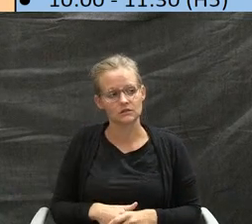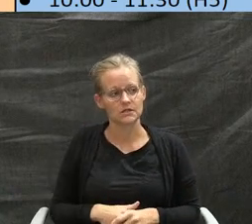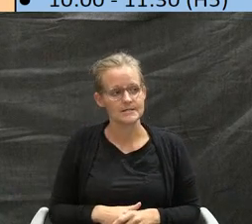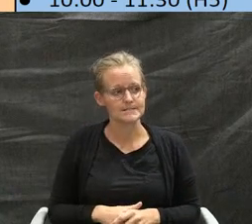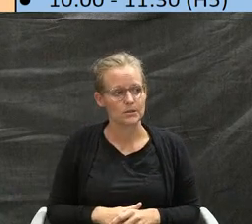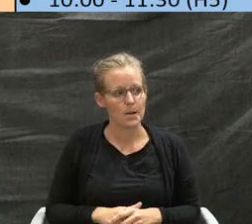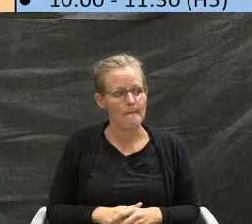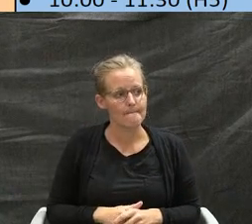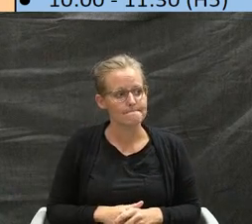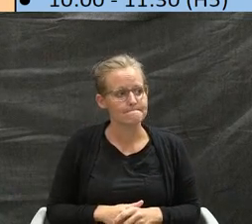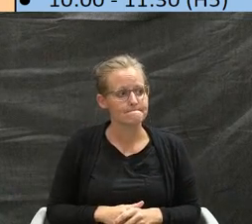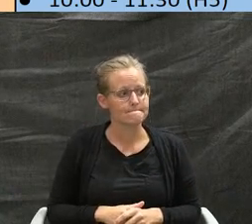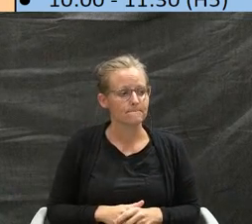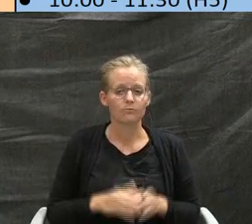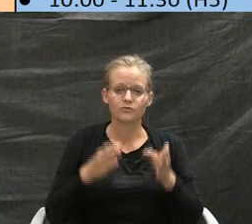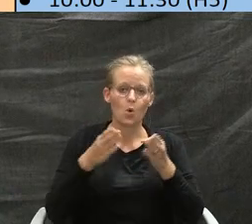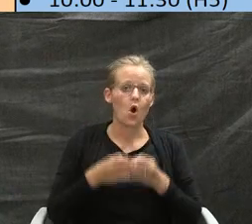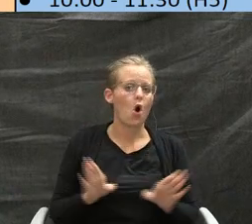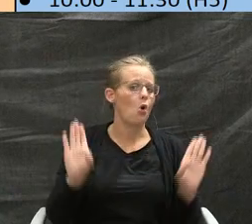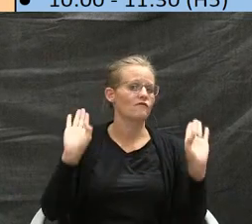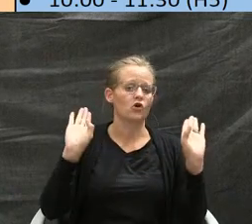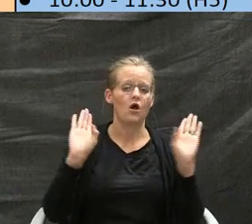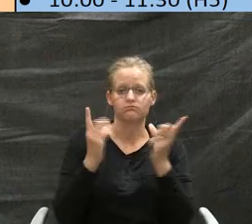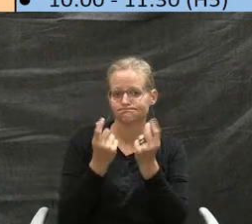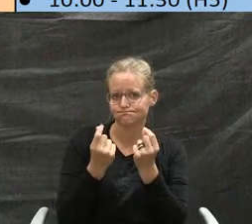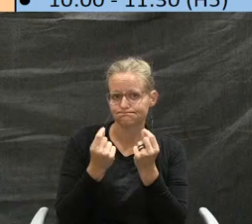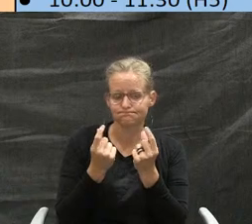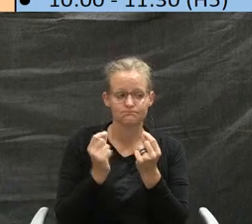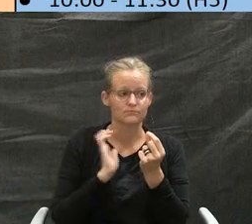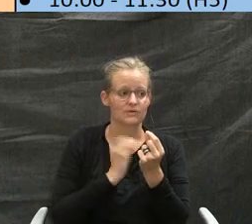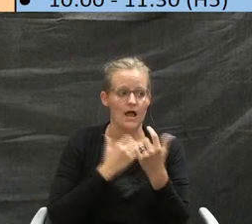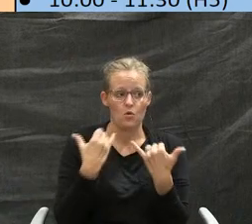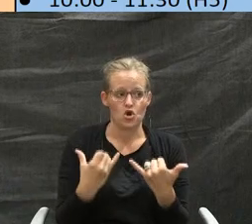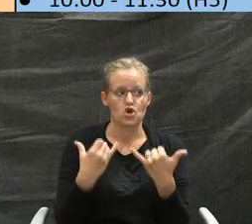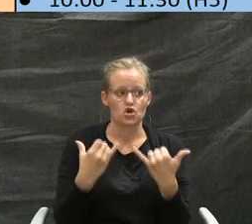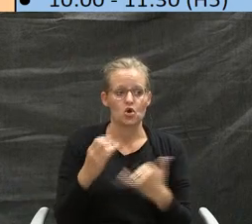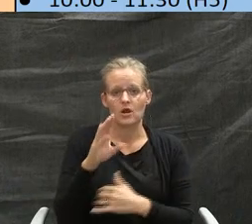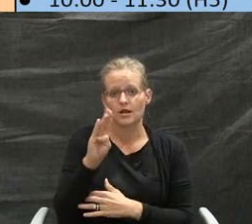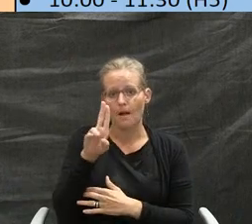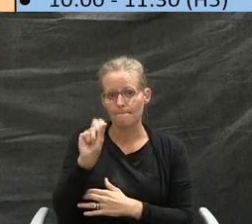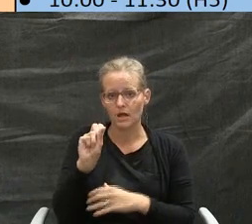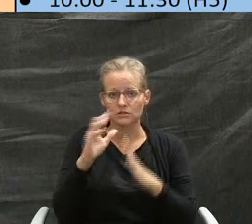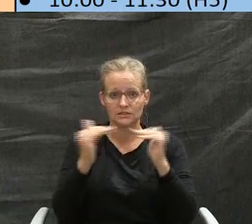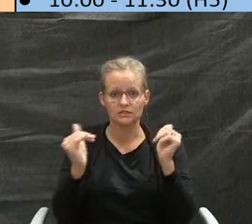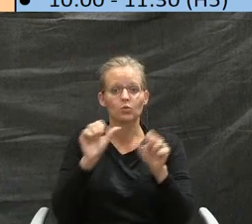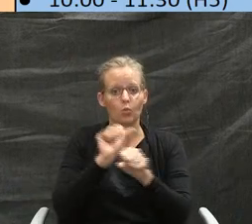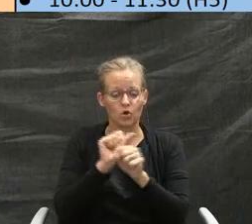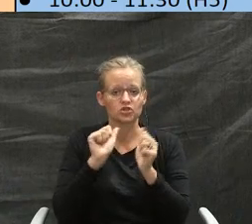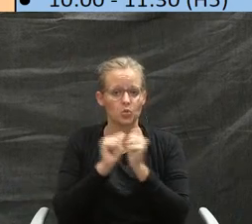So just some overall logistics are current. Tiered busing system does work with this model, so we will maintain the